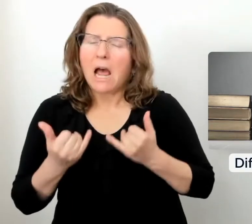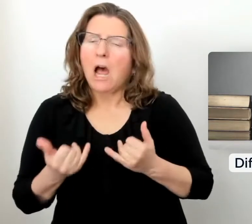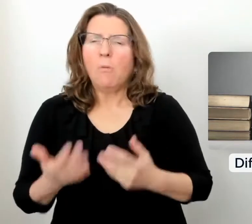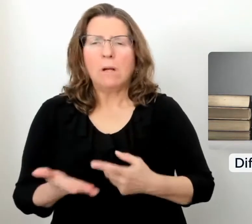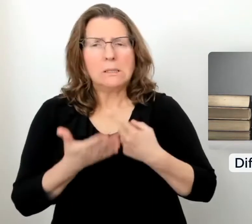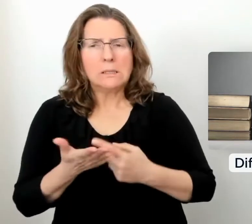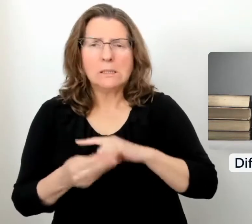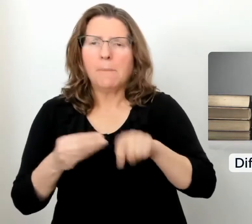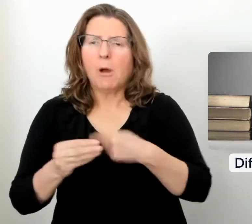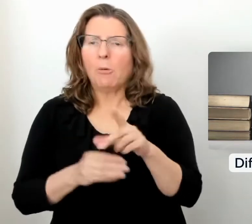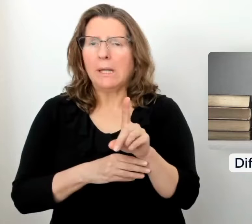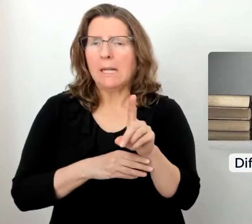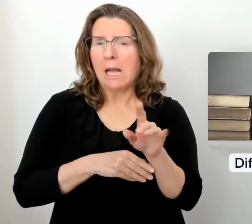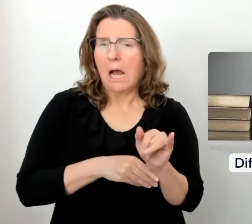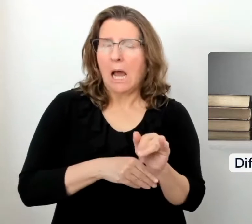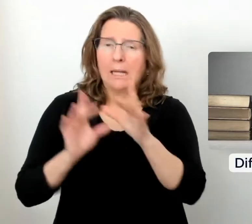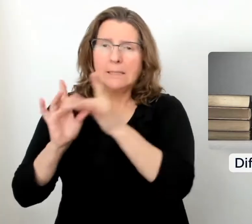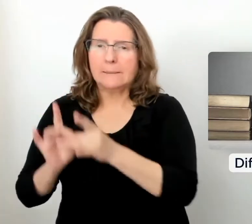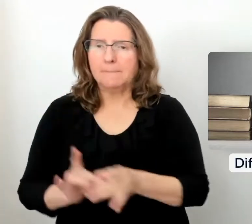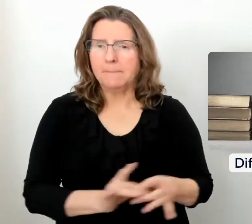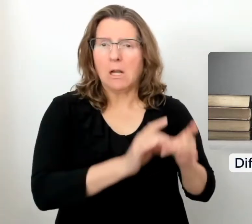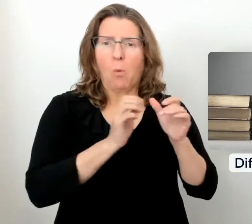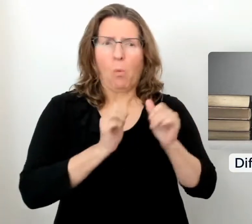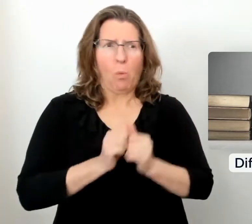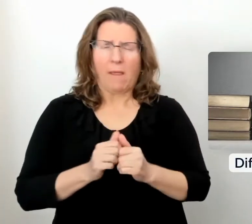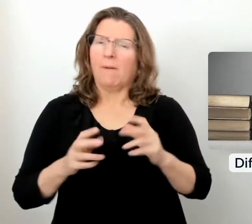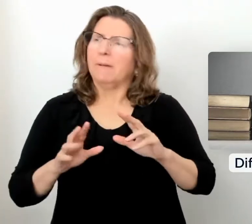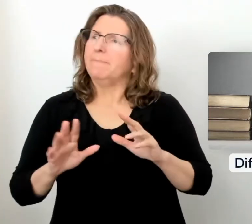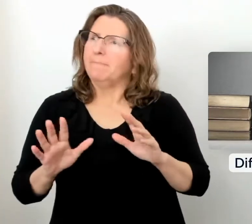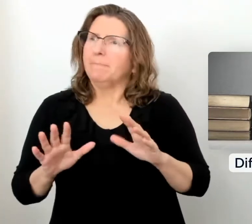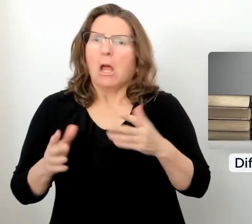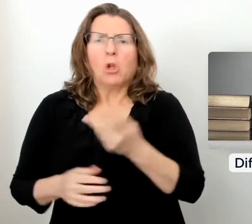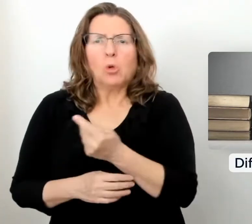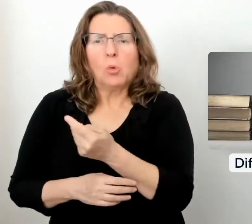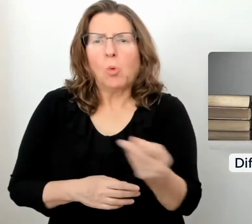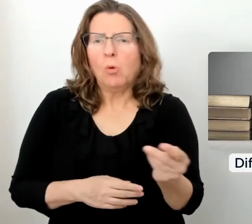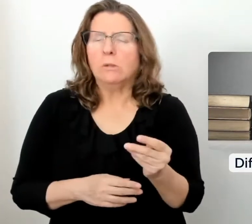In this lecture, as we continue to explore the value of differentiated learning,